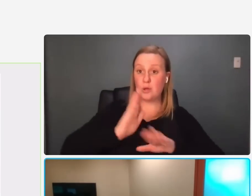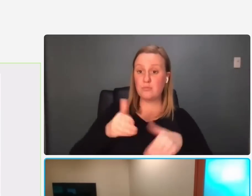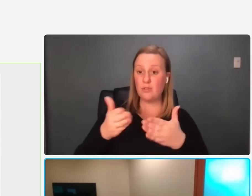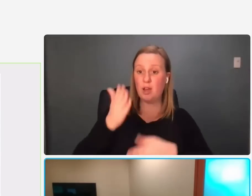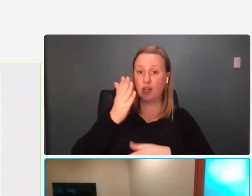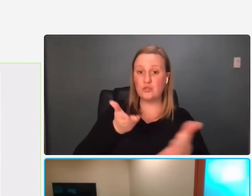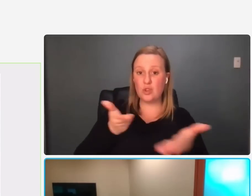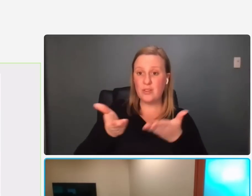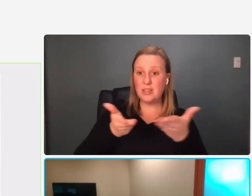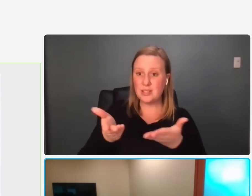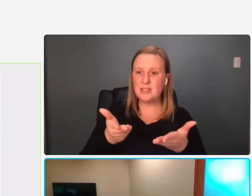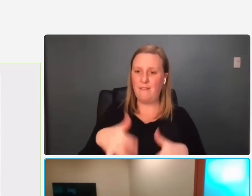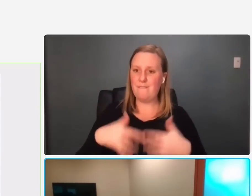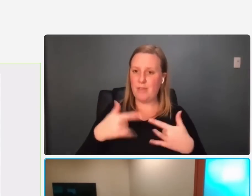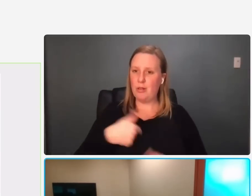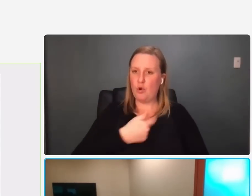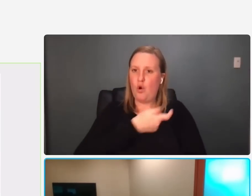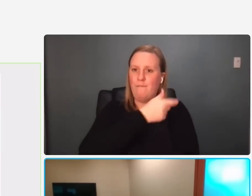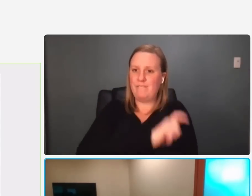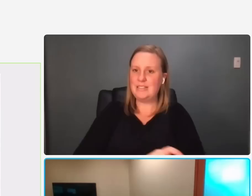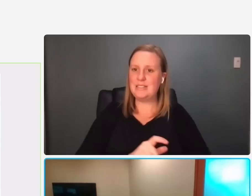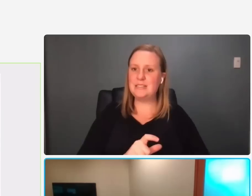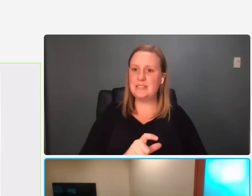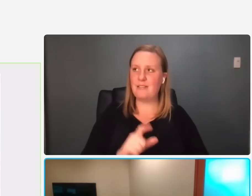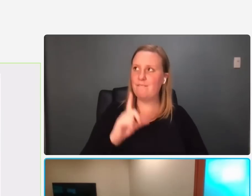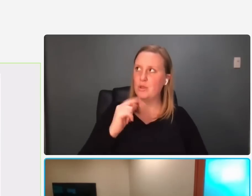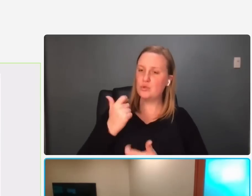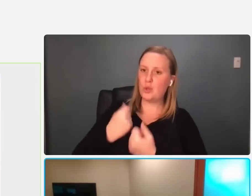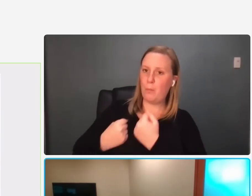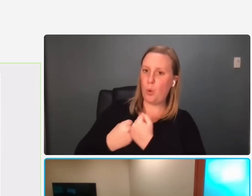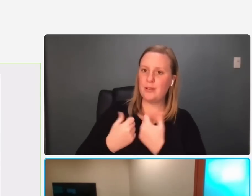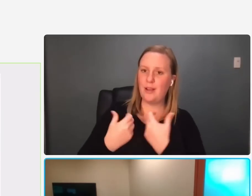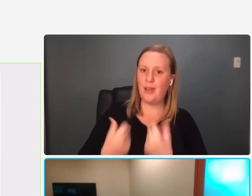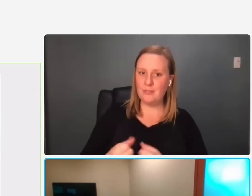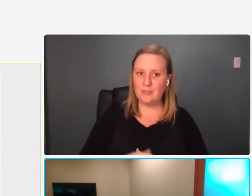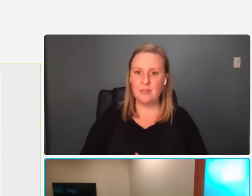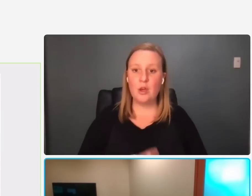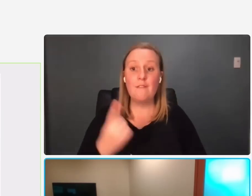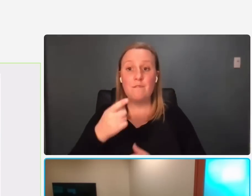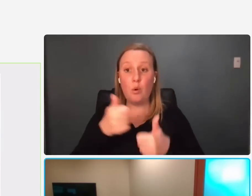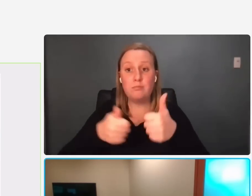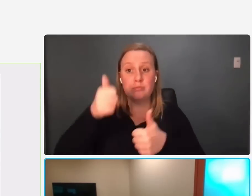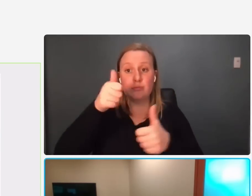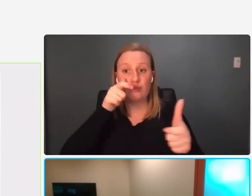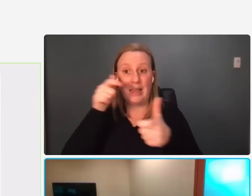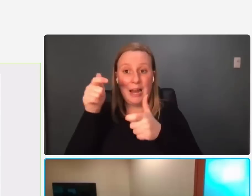they provide. And for the regulator we will be able to direct regulatory effort in the best way to protect older Australians from harm.